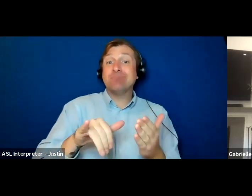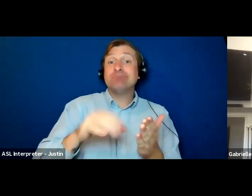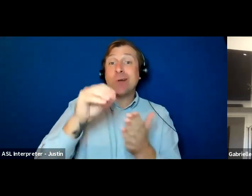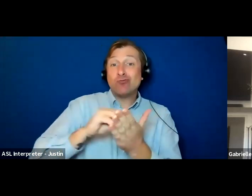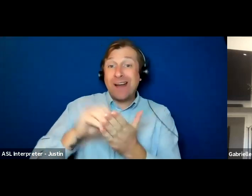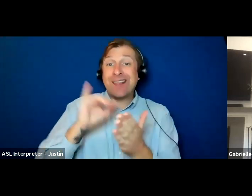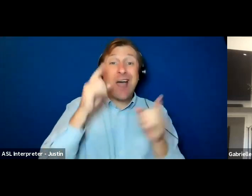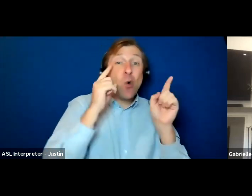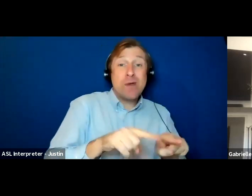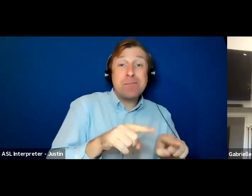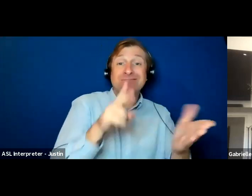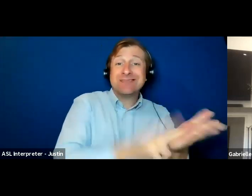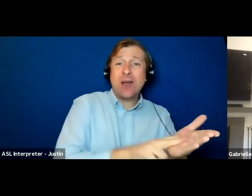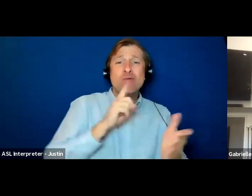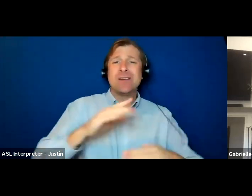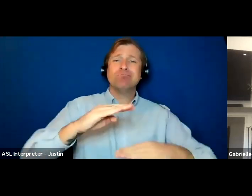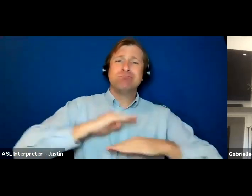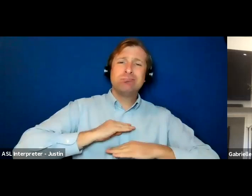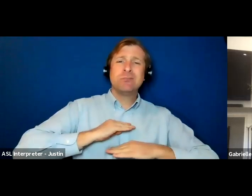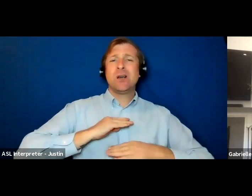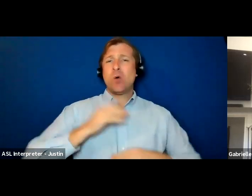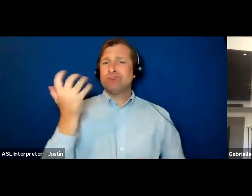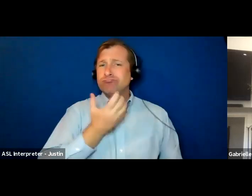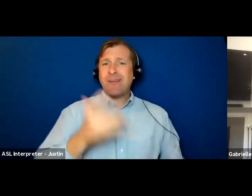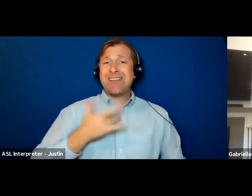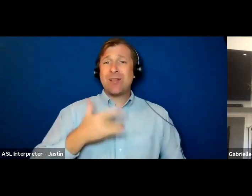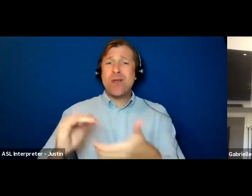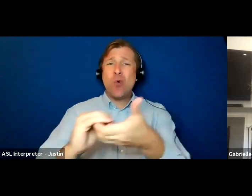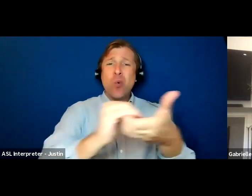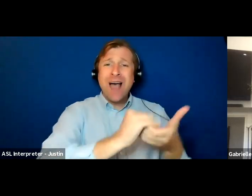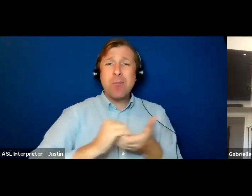and it's so satisfying to feel that we can really collaborate during a challenging time